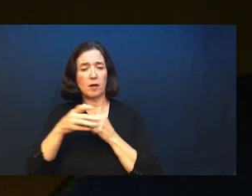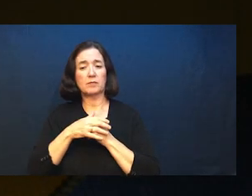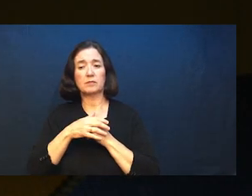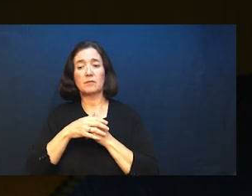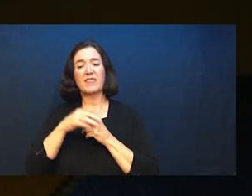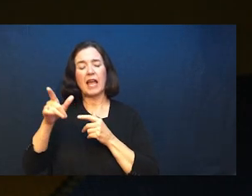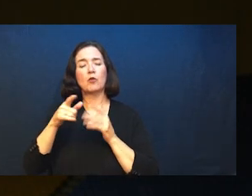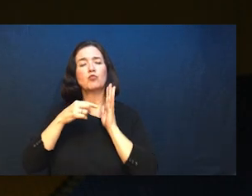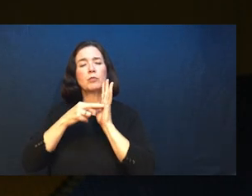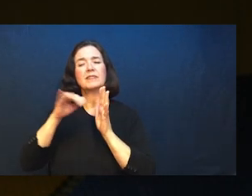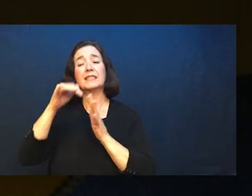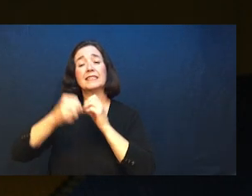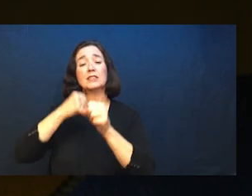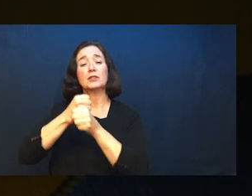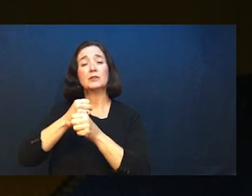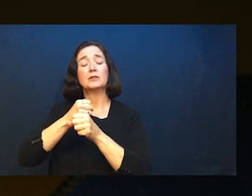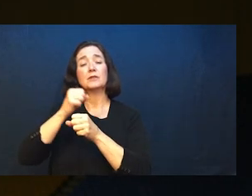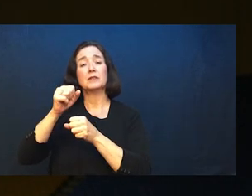Commemorating the year this institution was established,